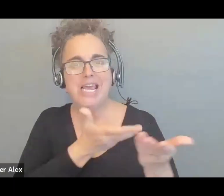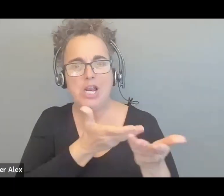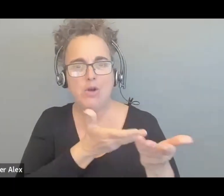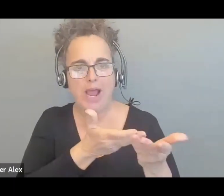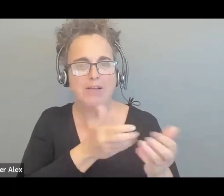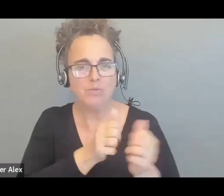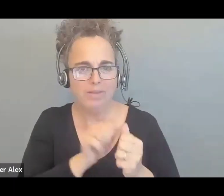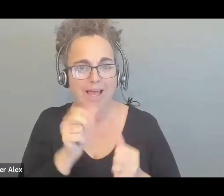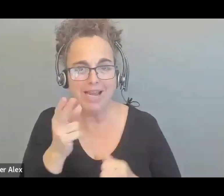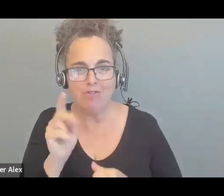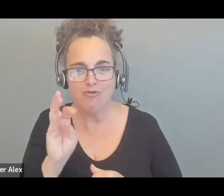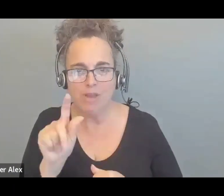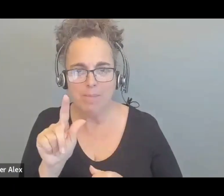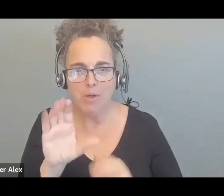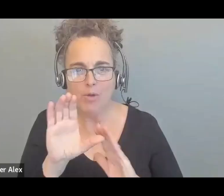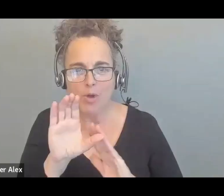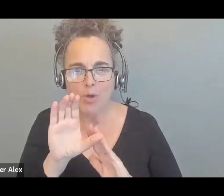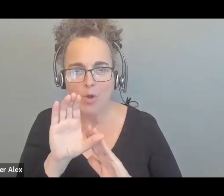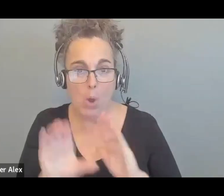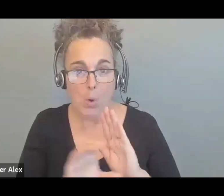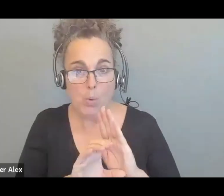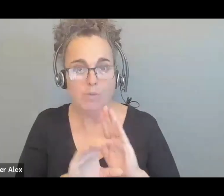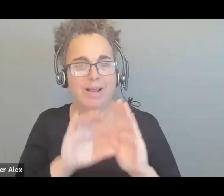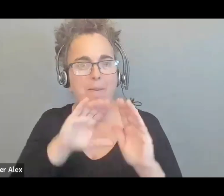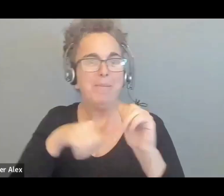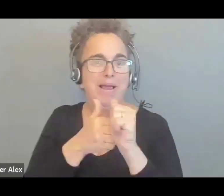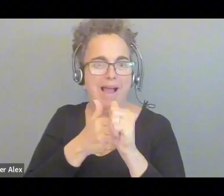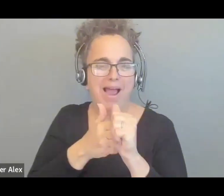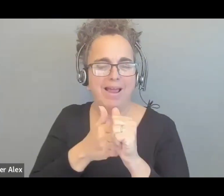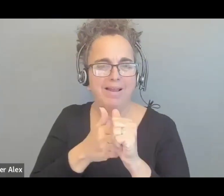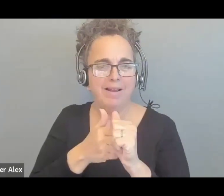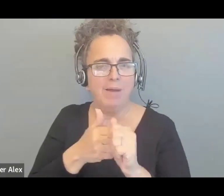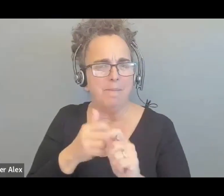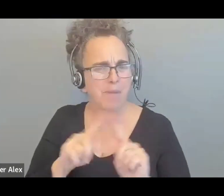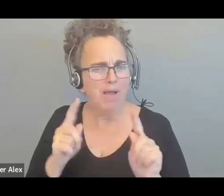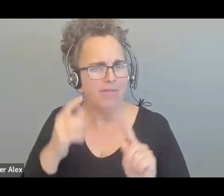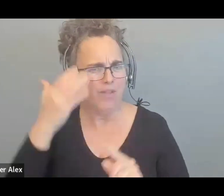and not the front end design of a a user interface.